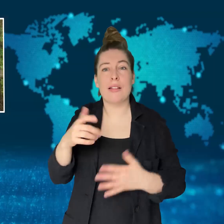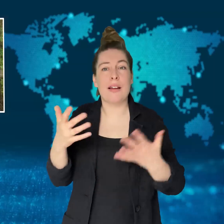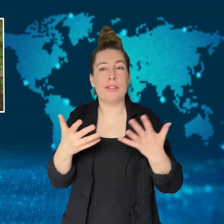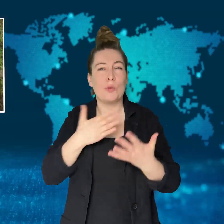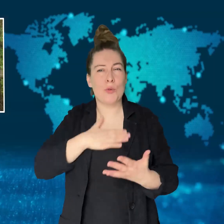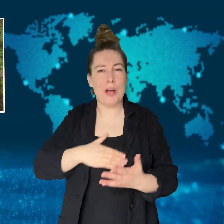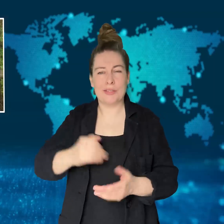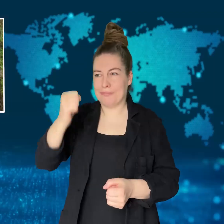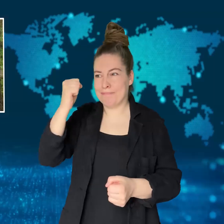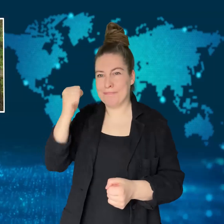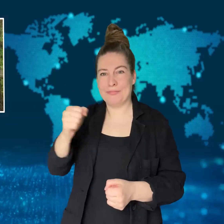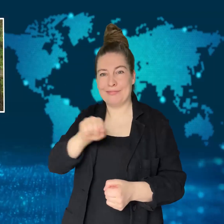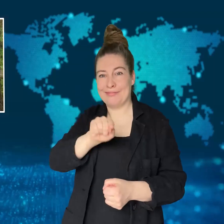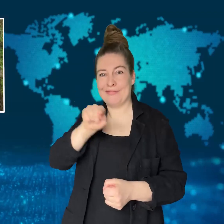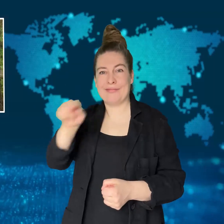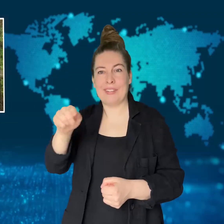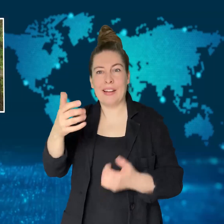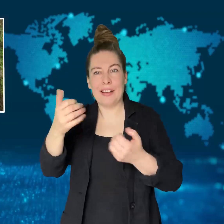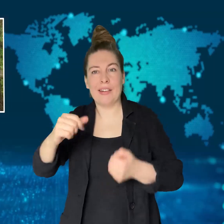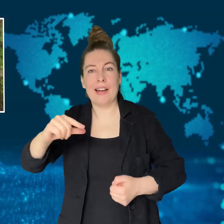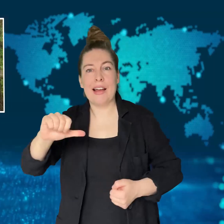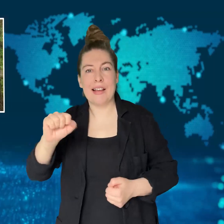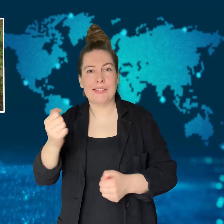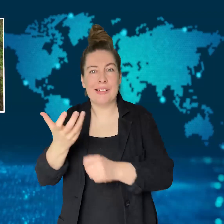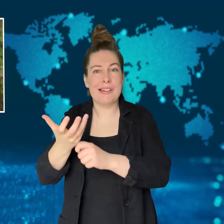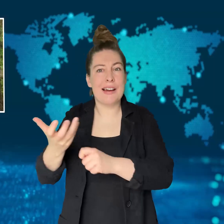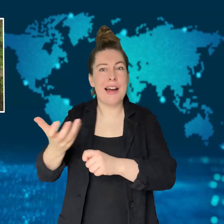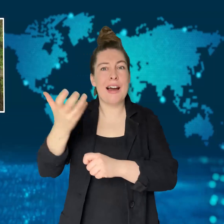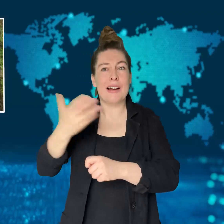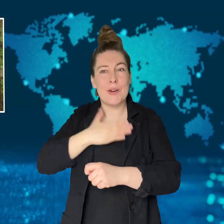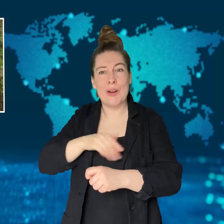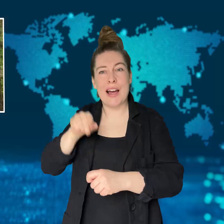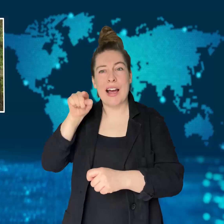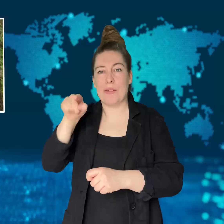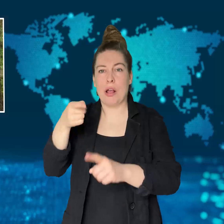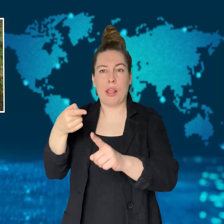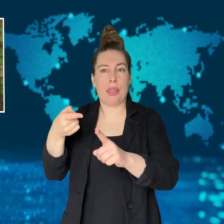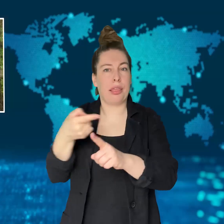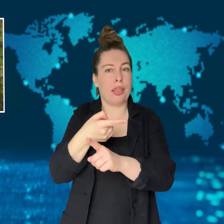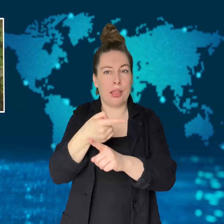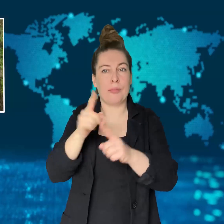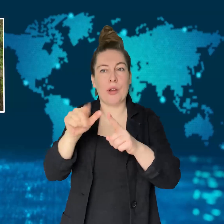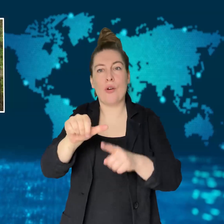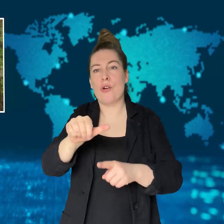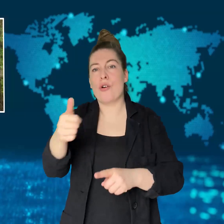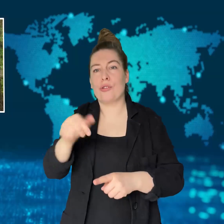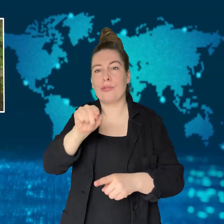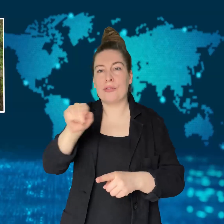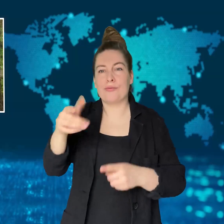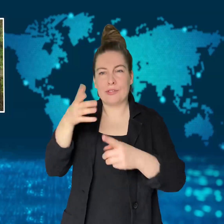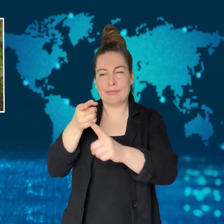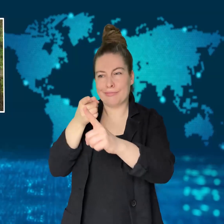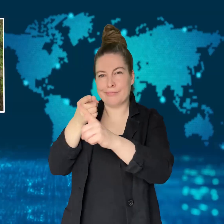and cars were hit. Although Ukraine did not hit the gas metering